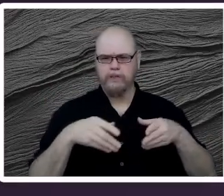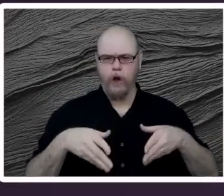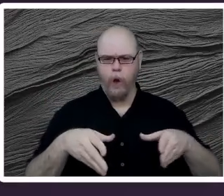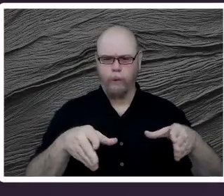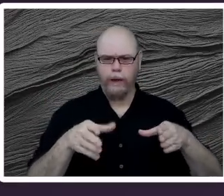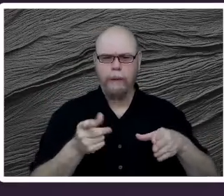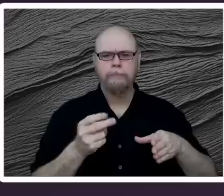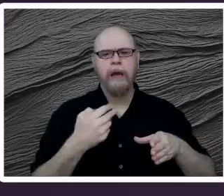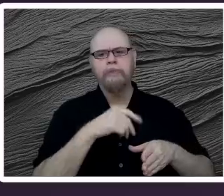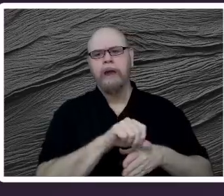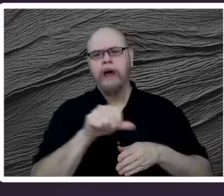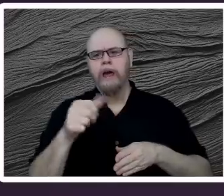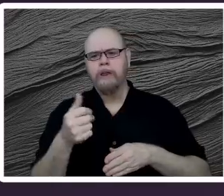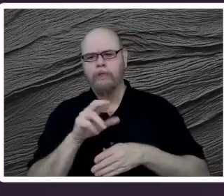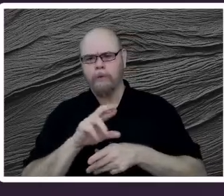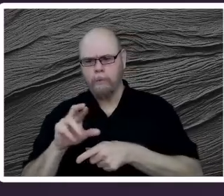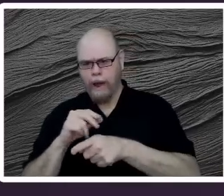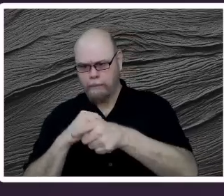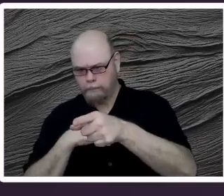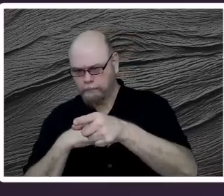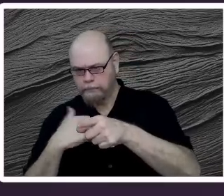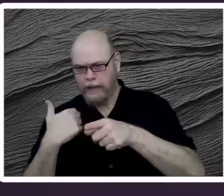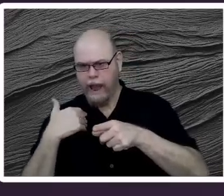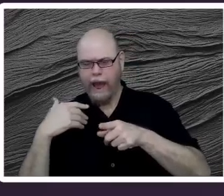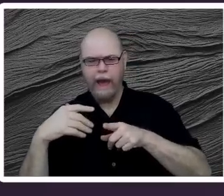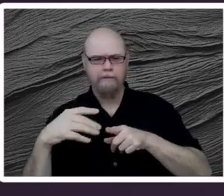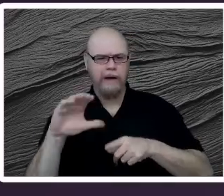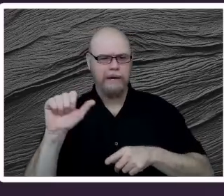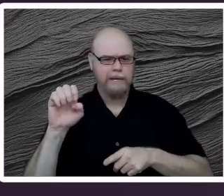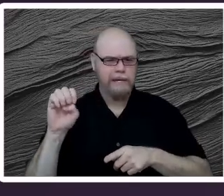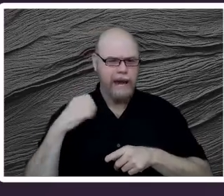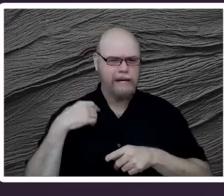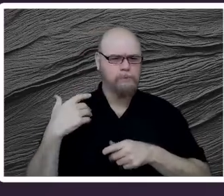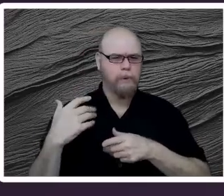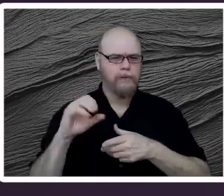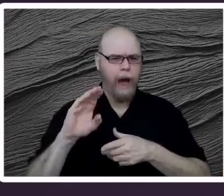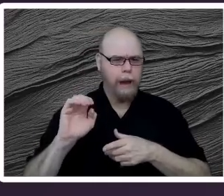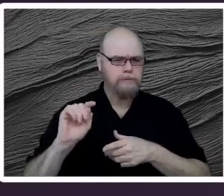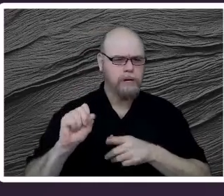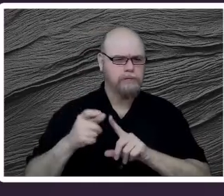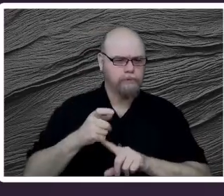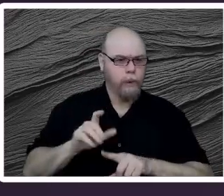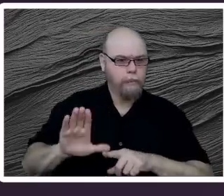a case that they added with objects from their collection that related to the topic. And so,